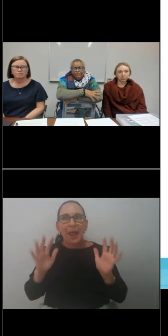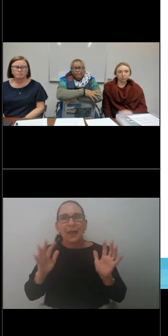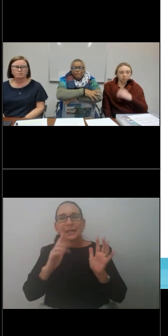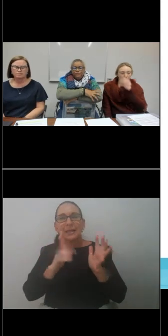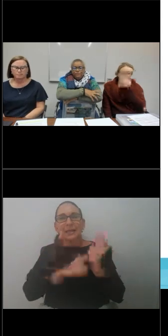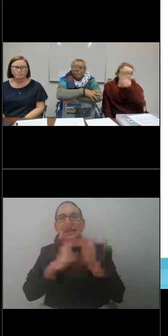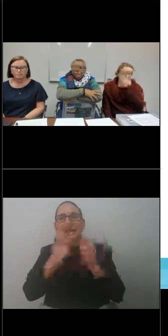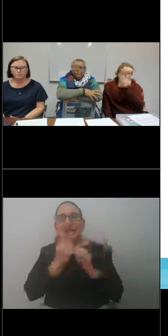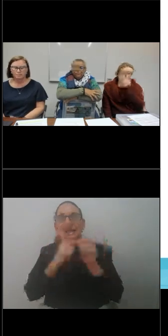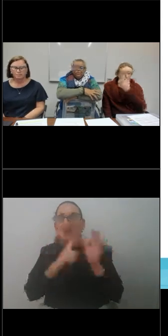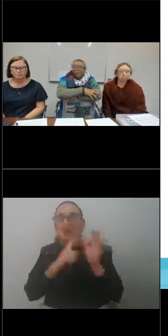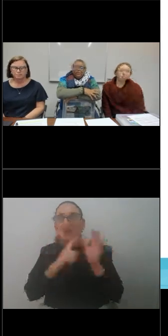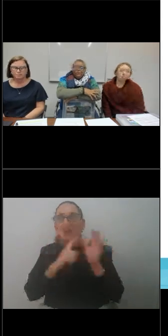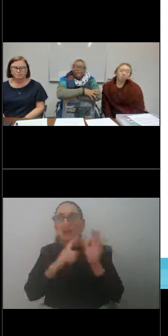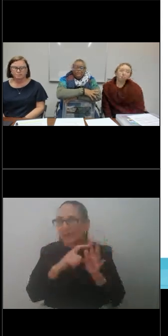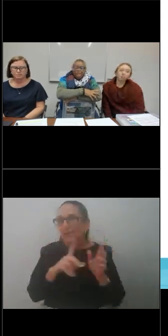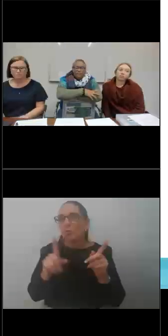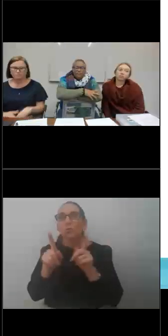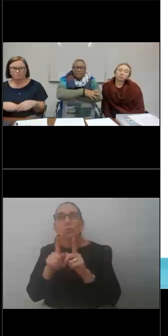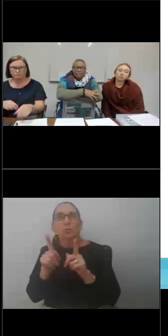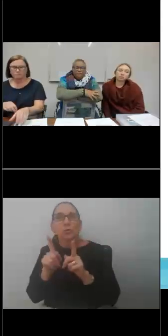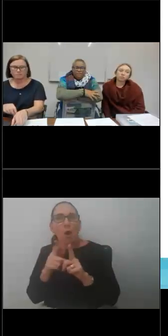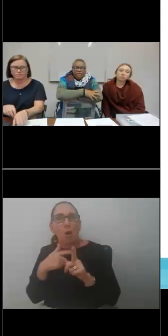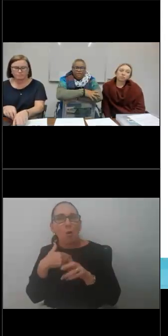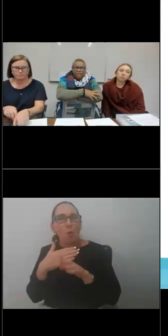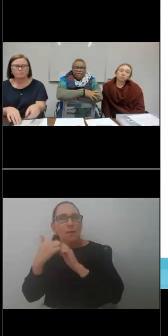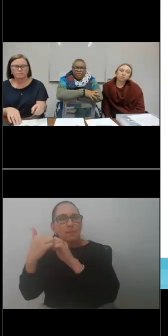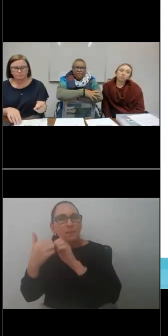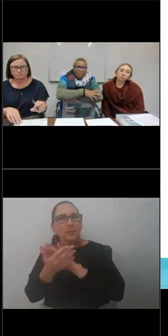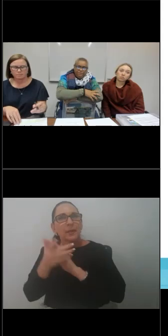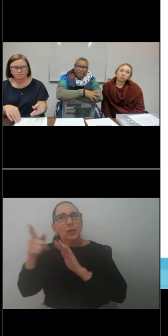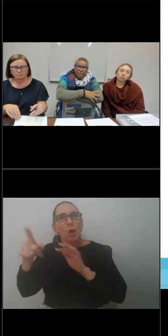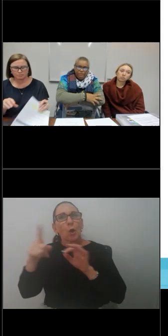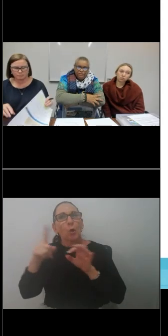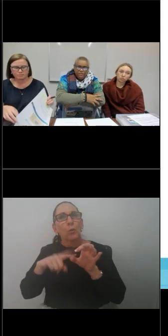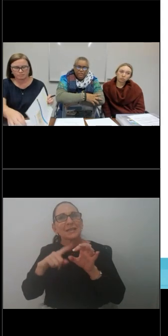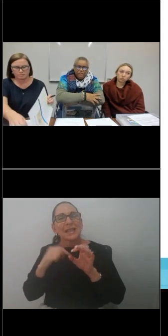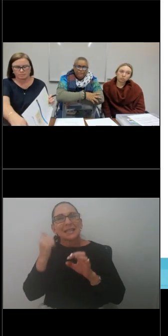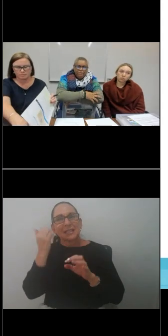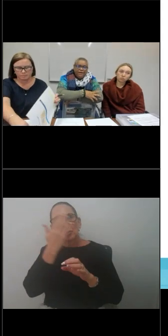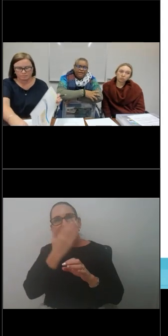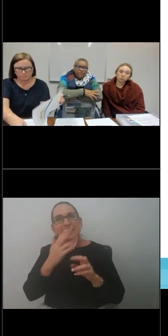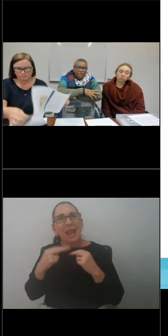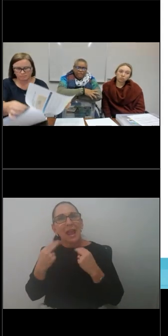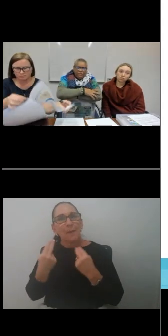also um Queensland Indigenous Family Violence um Legal Service so in partnership with that